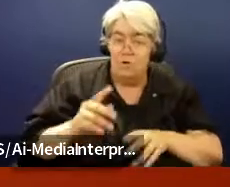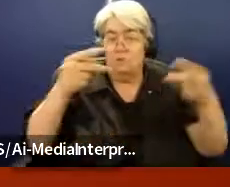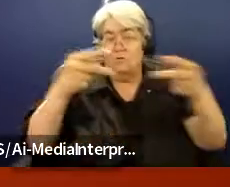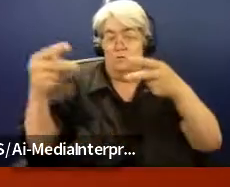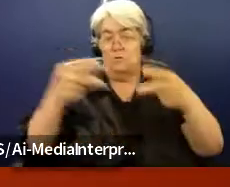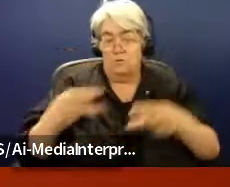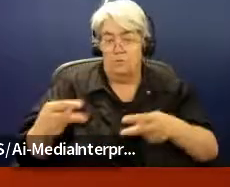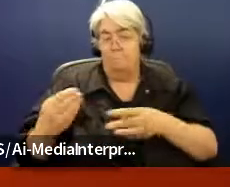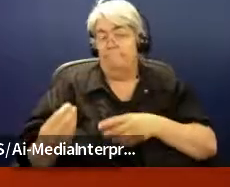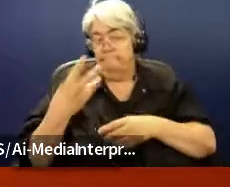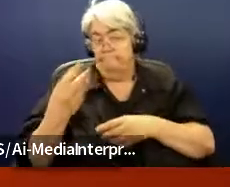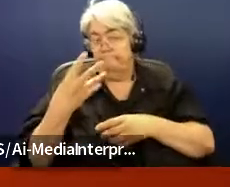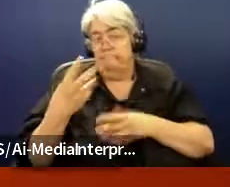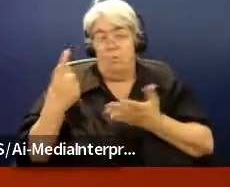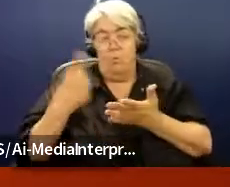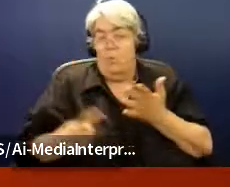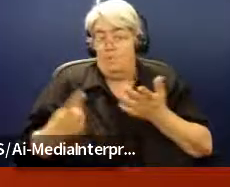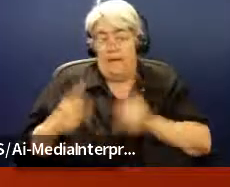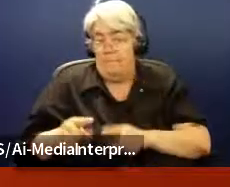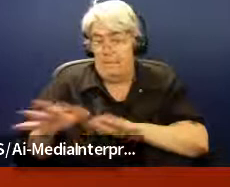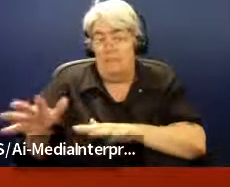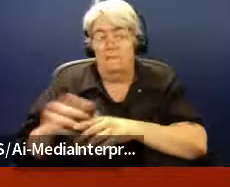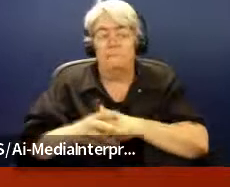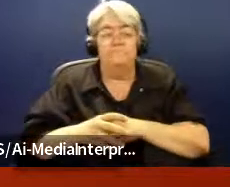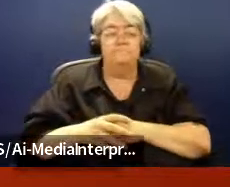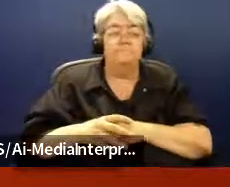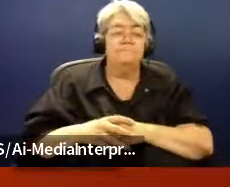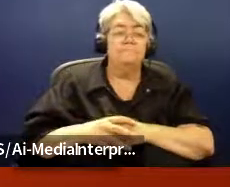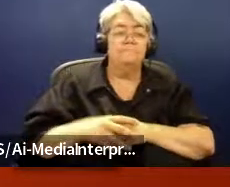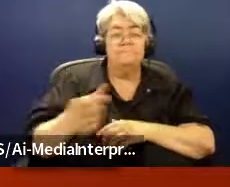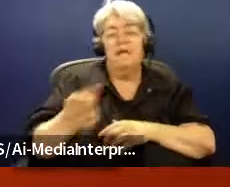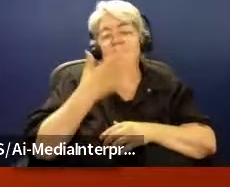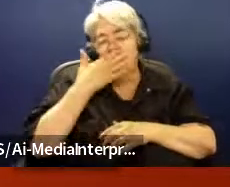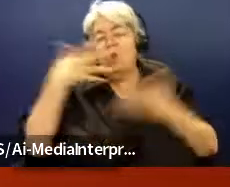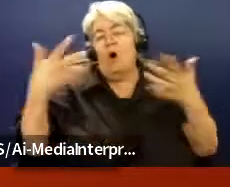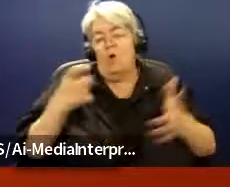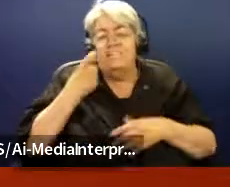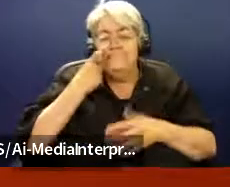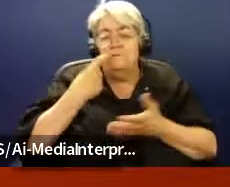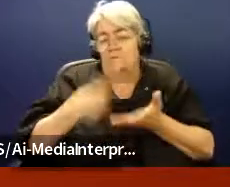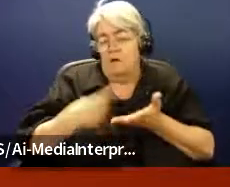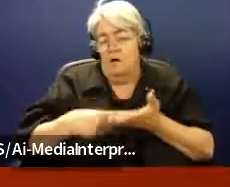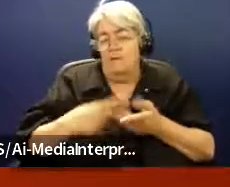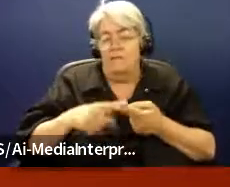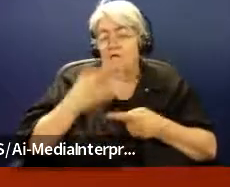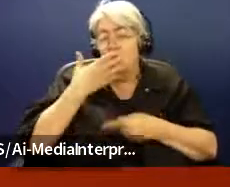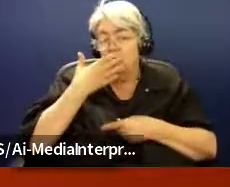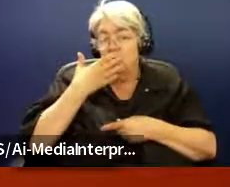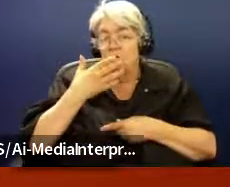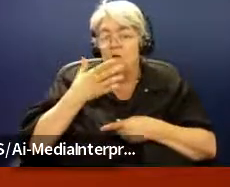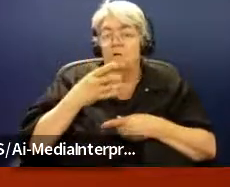to assign roles and behaviors.